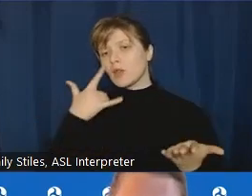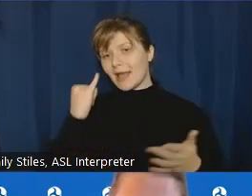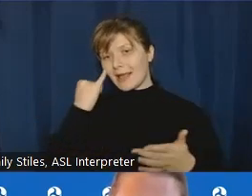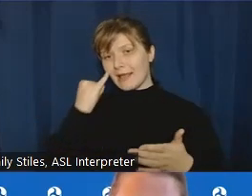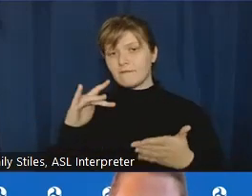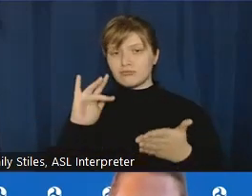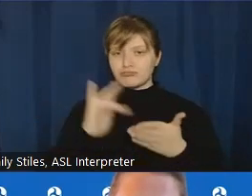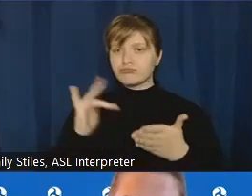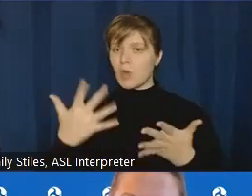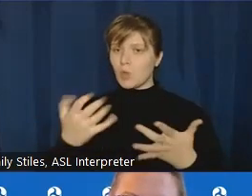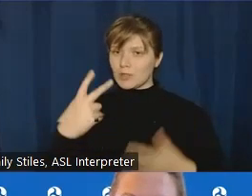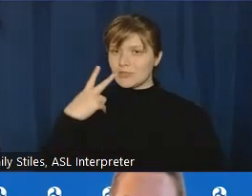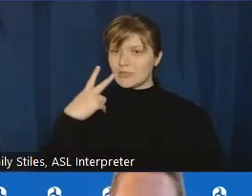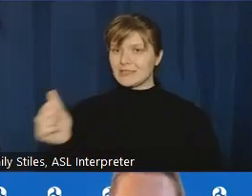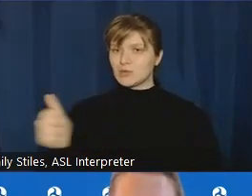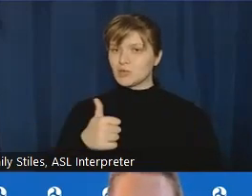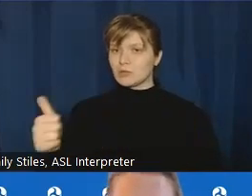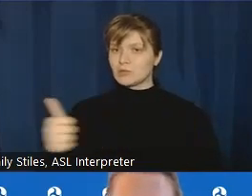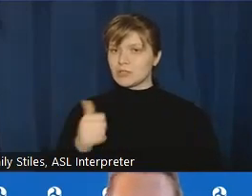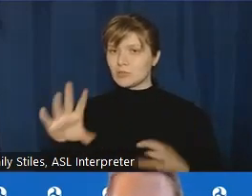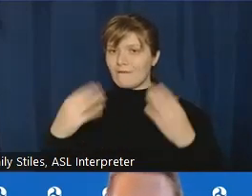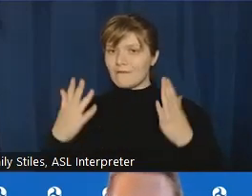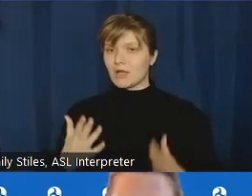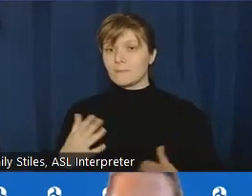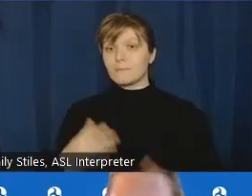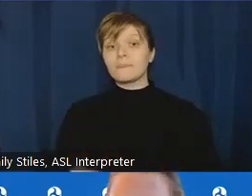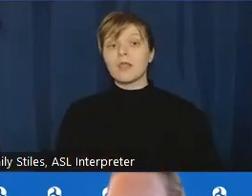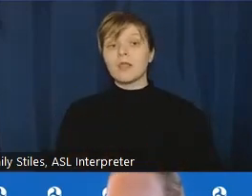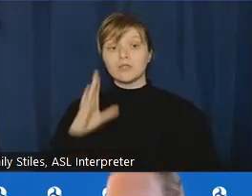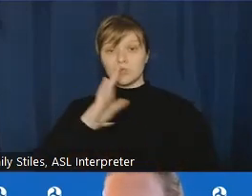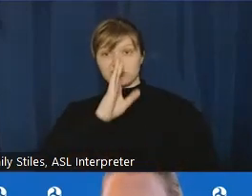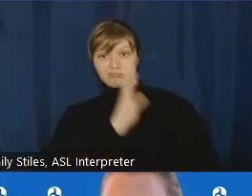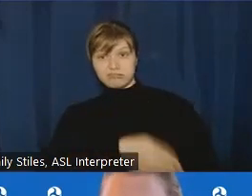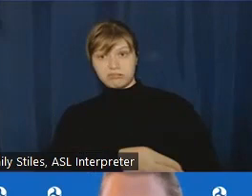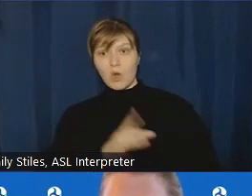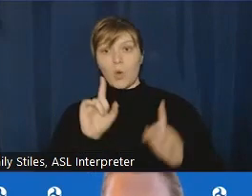transit provider. It will take you directly to the public transit provider so you can plan your trip,